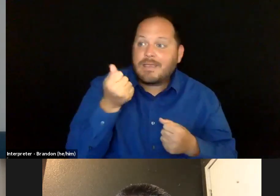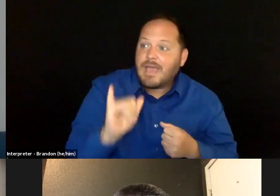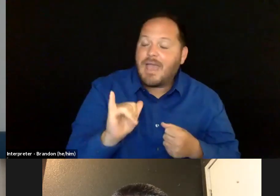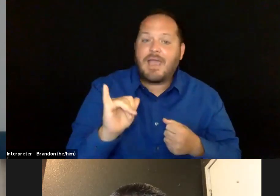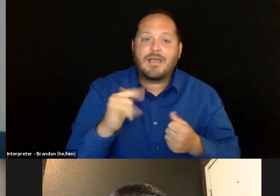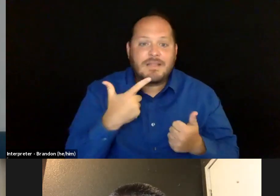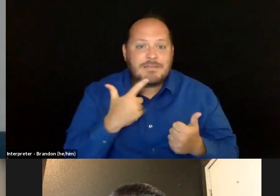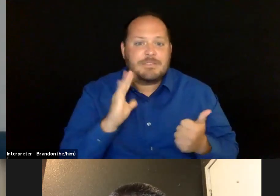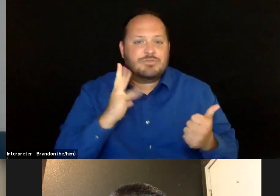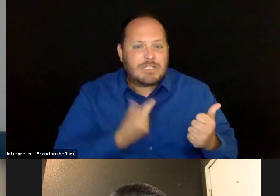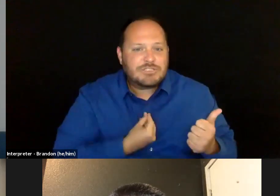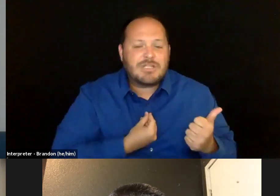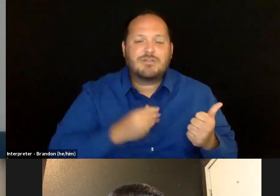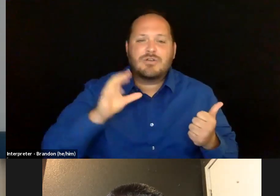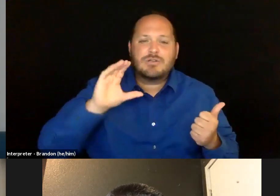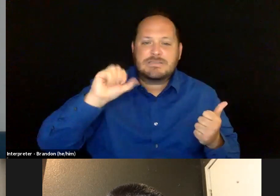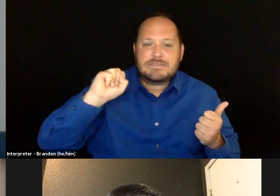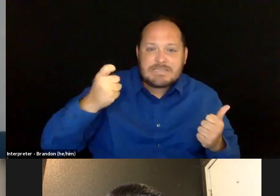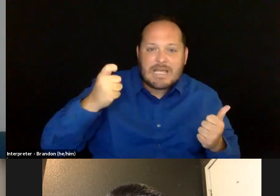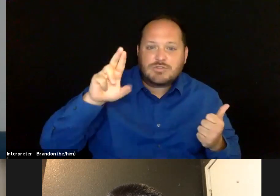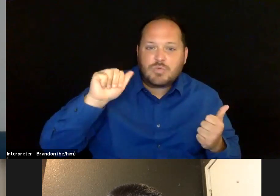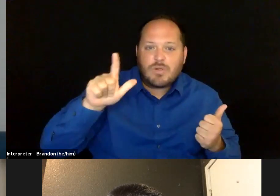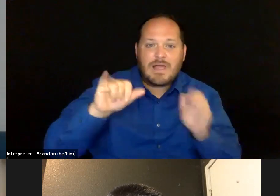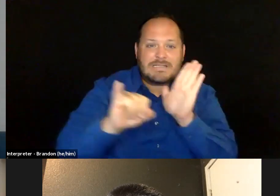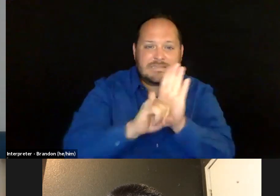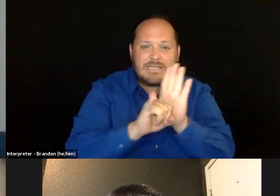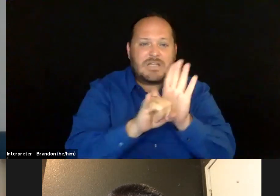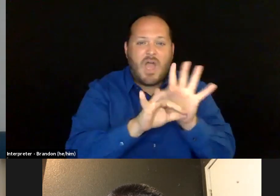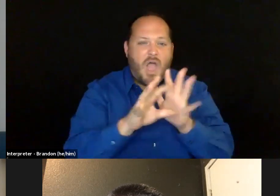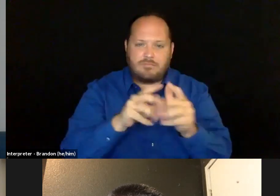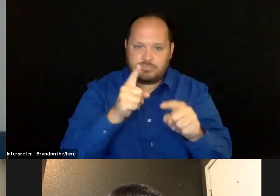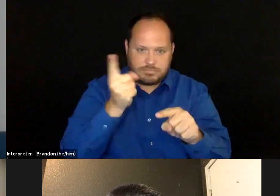we find ourselves in today in terms of LGBT rights.